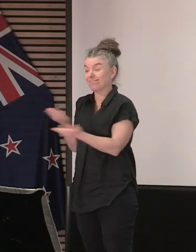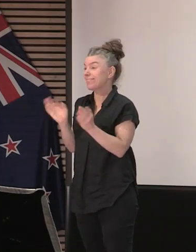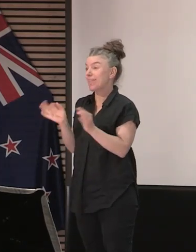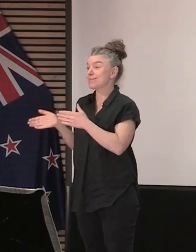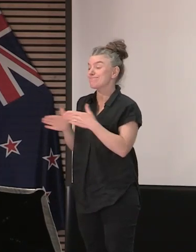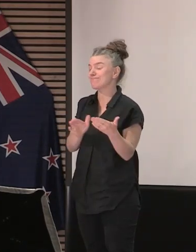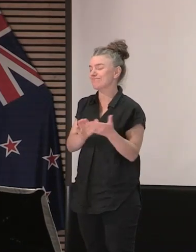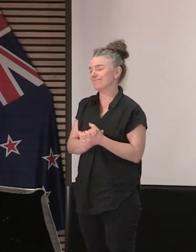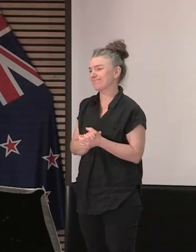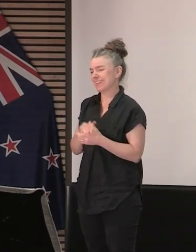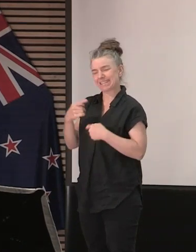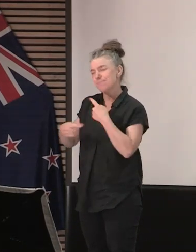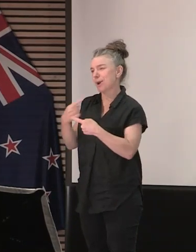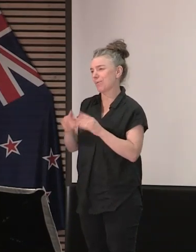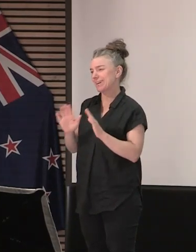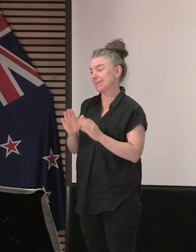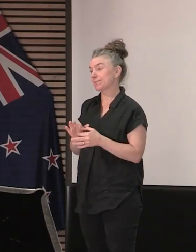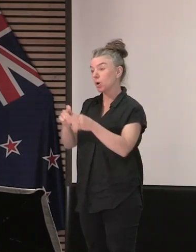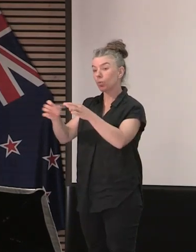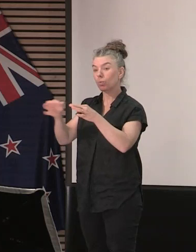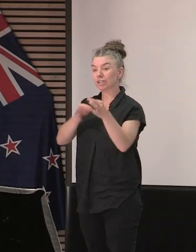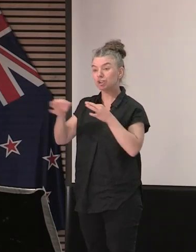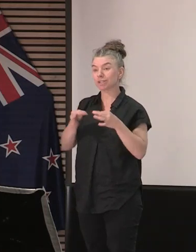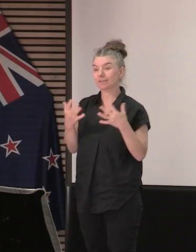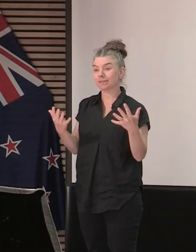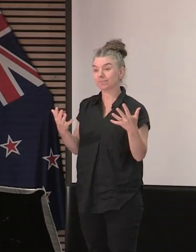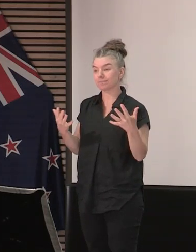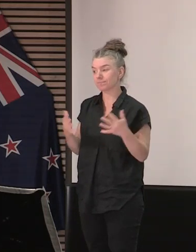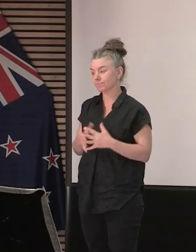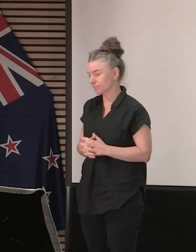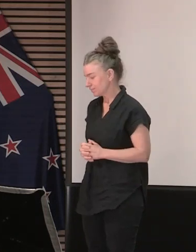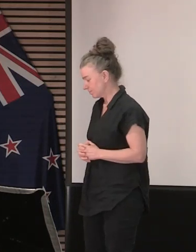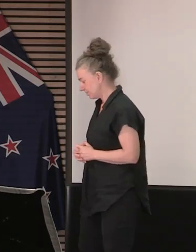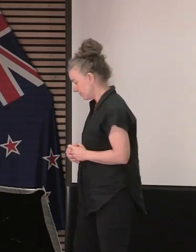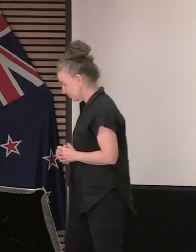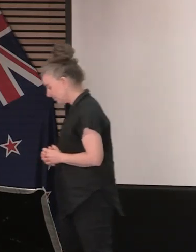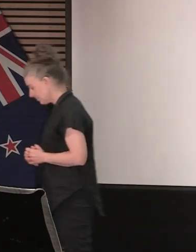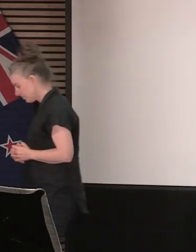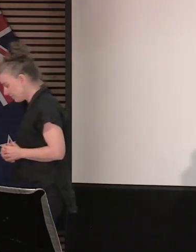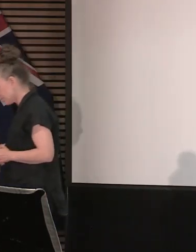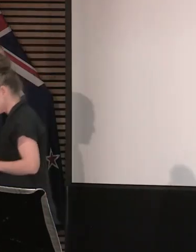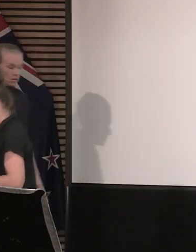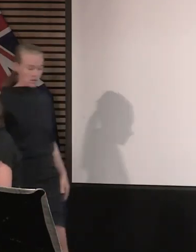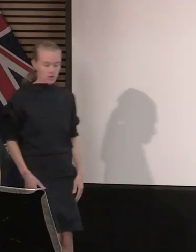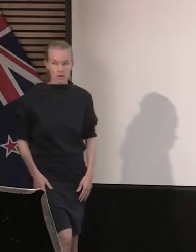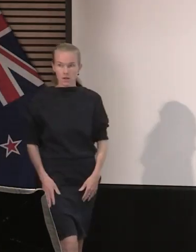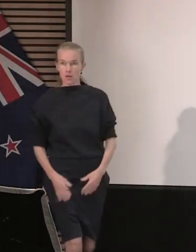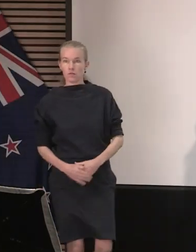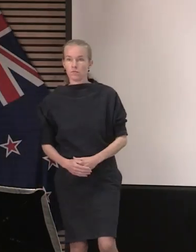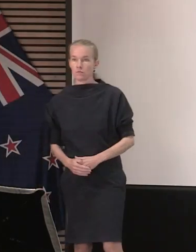Happy to takequestions.